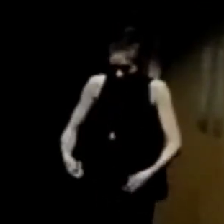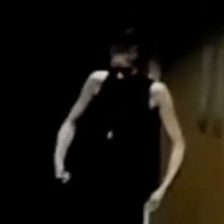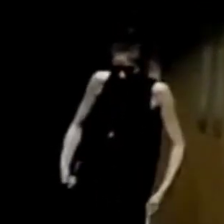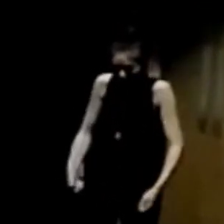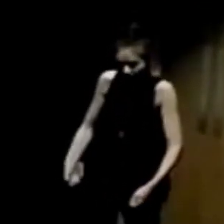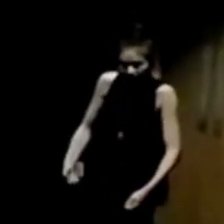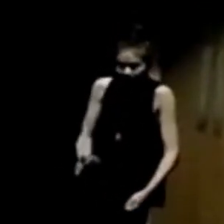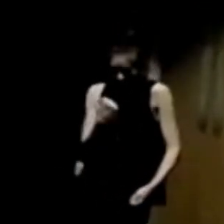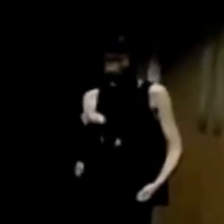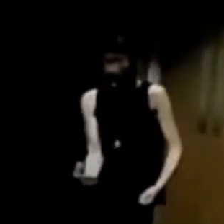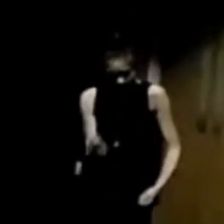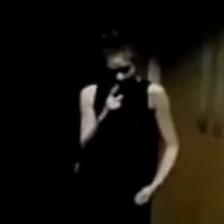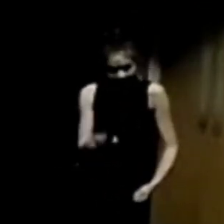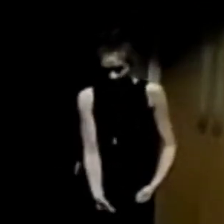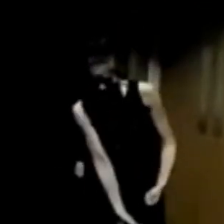LAUGHTER